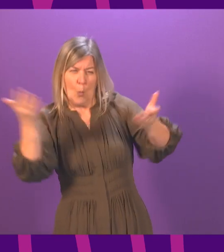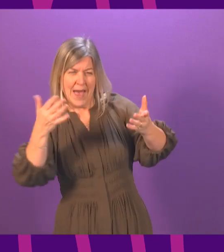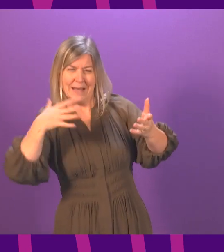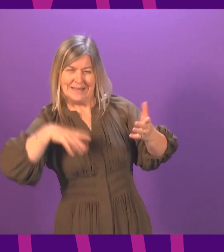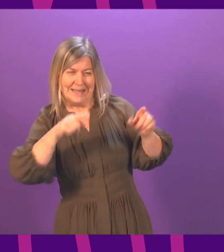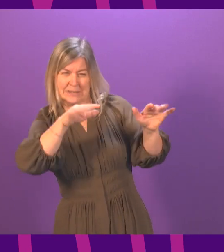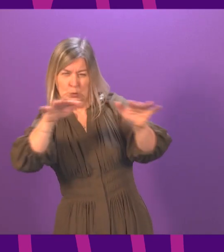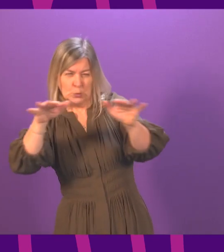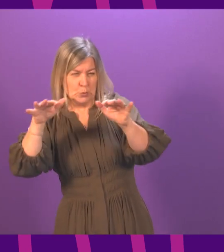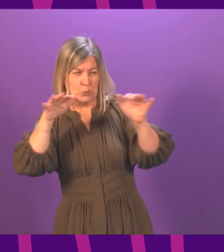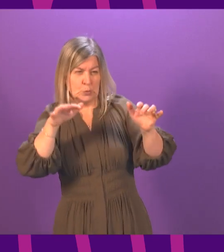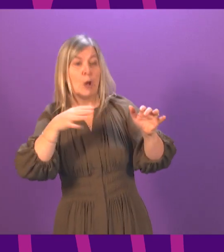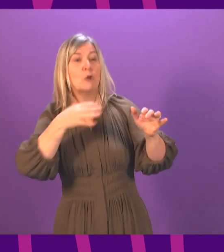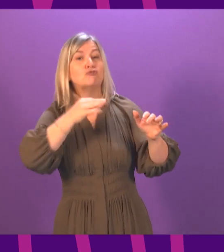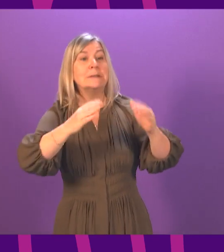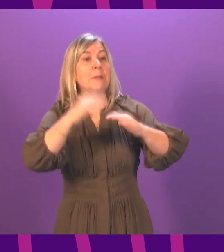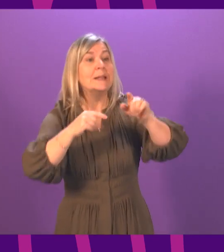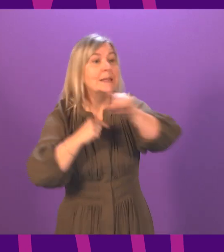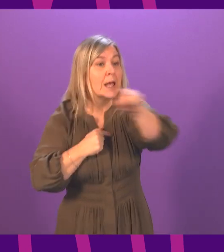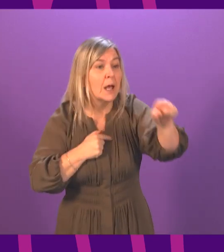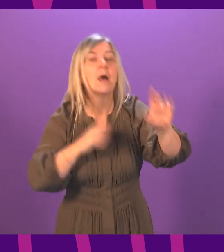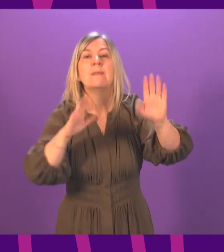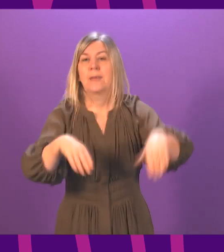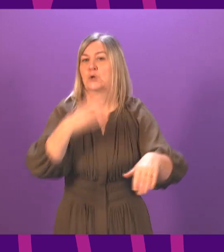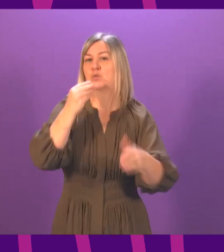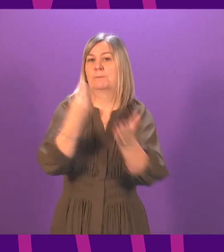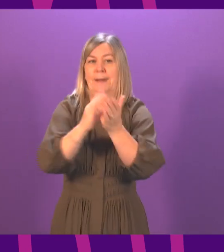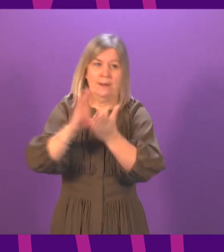risk—and then make sure that that support is targeted appropriately in a way that